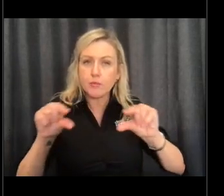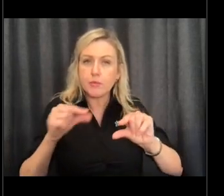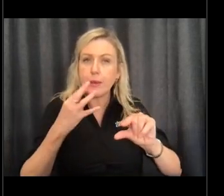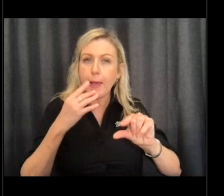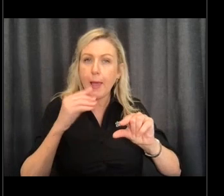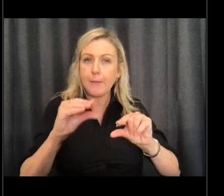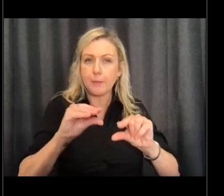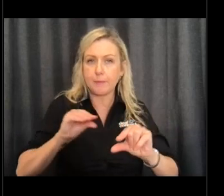Absolutely.